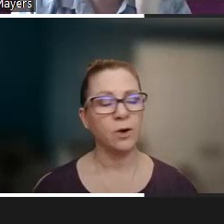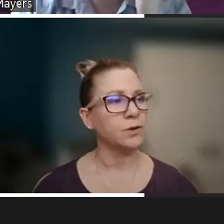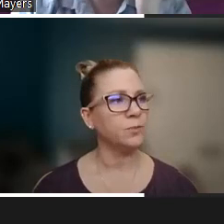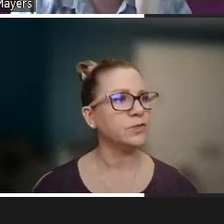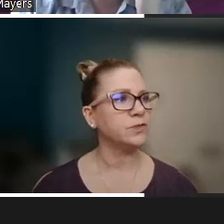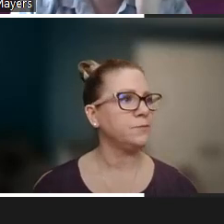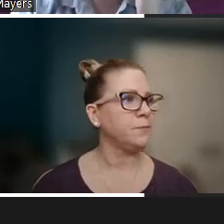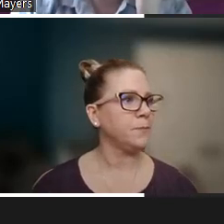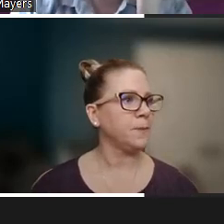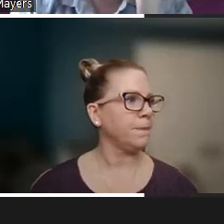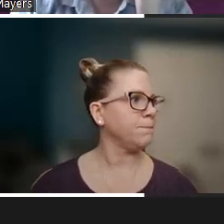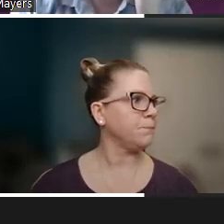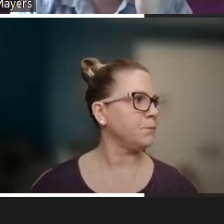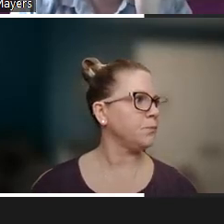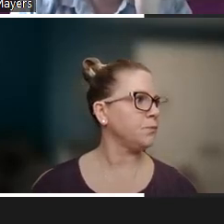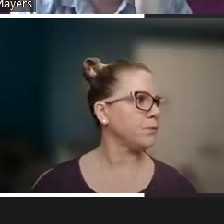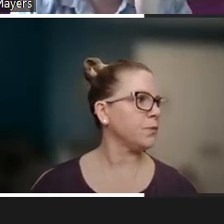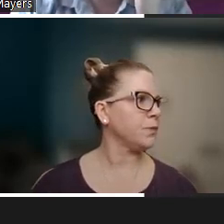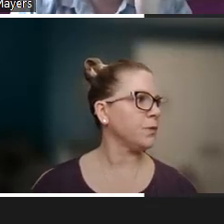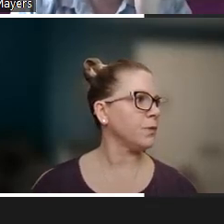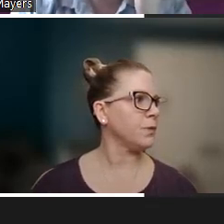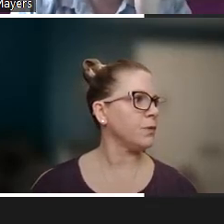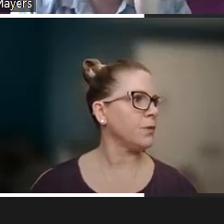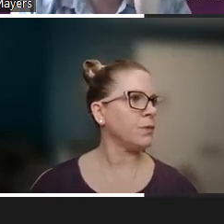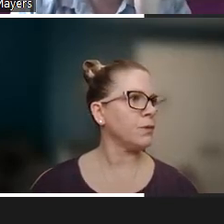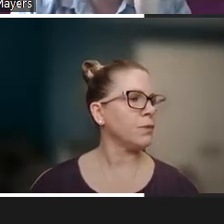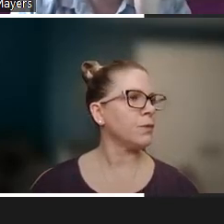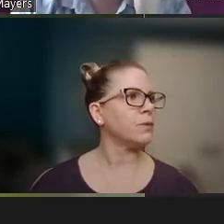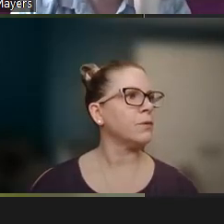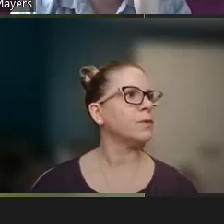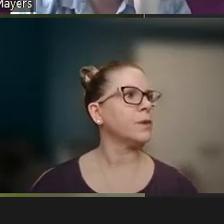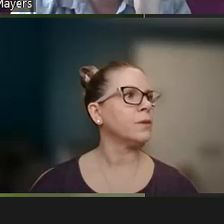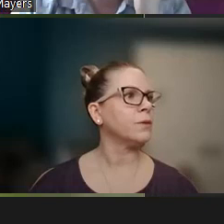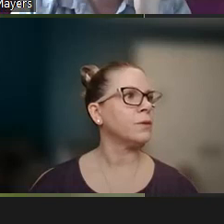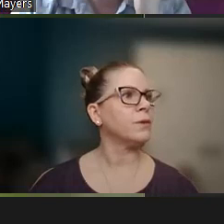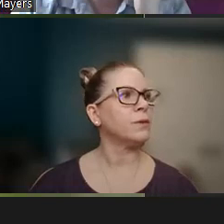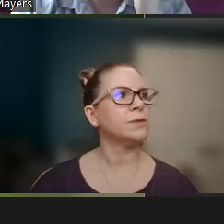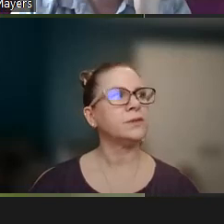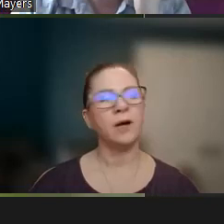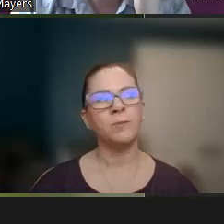OUTCOMES.